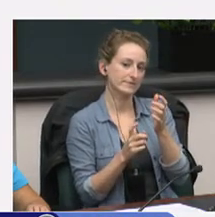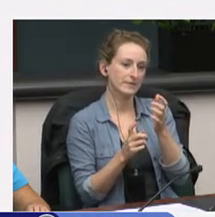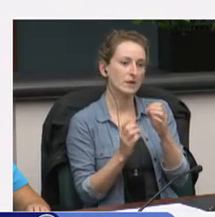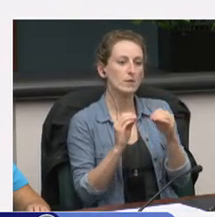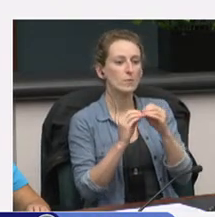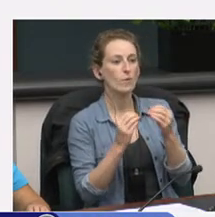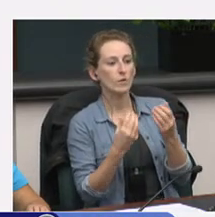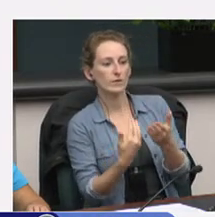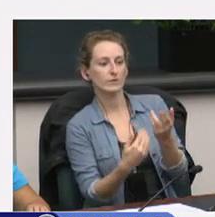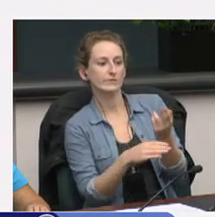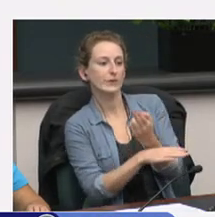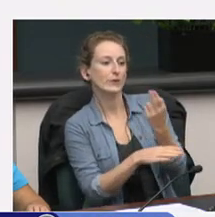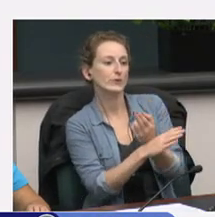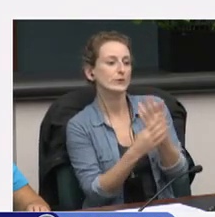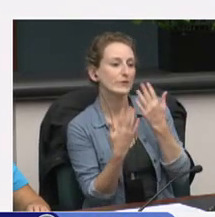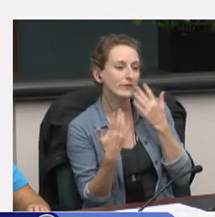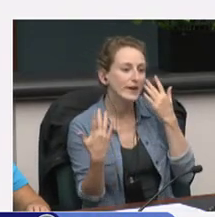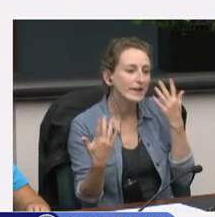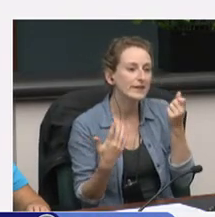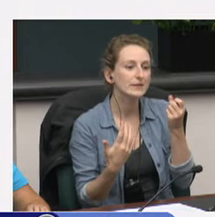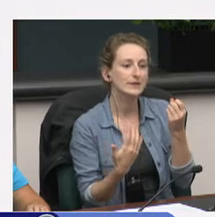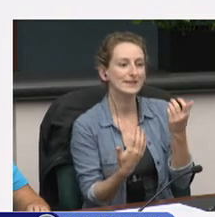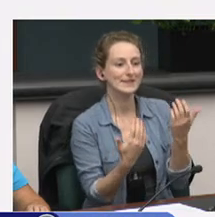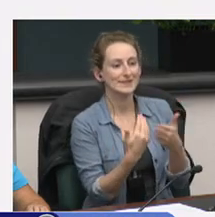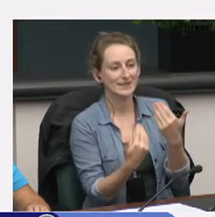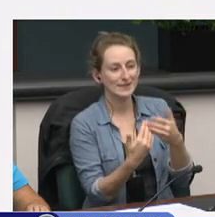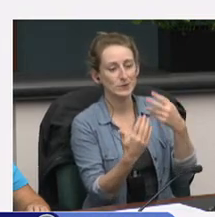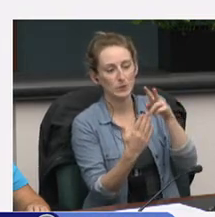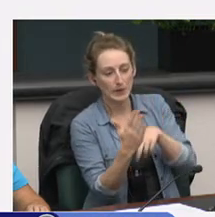that's kind of consistent with what you're seeing with the chapter for some